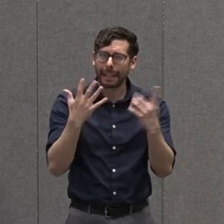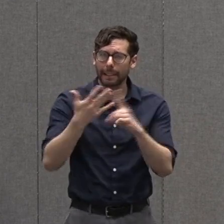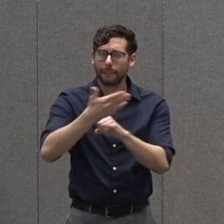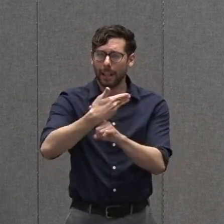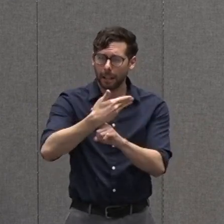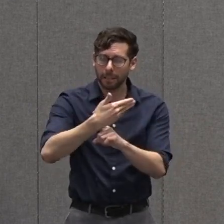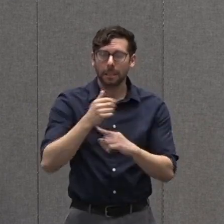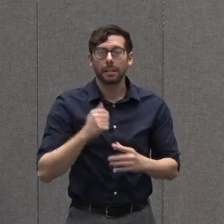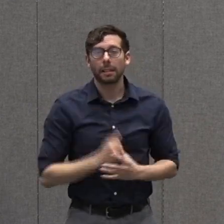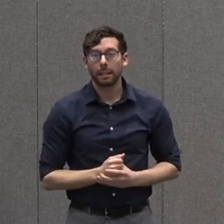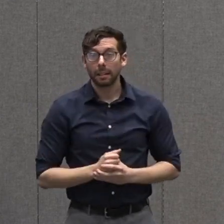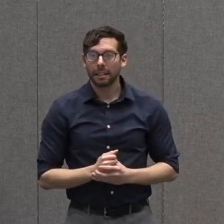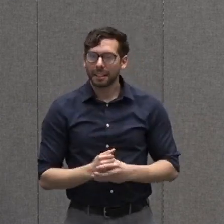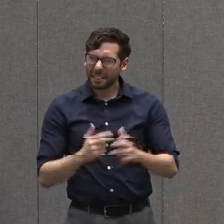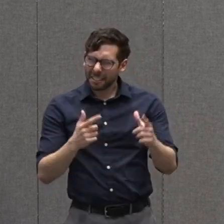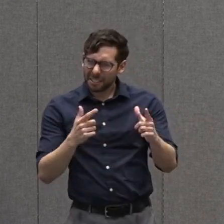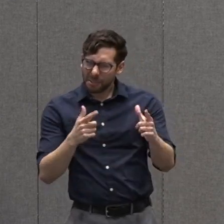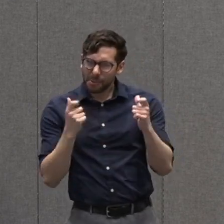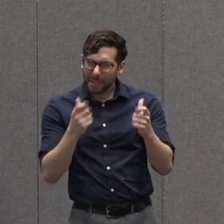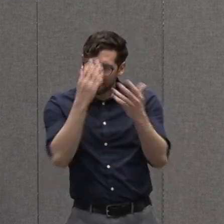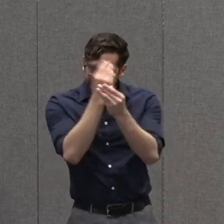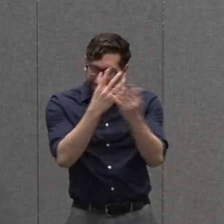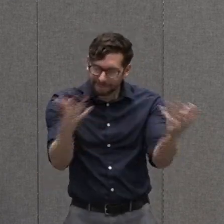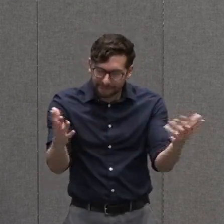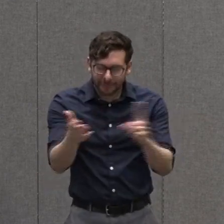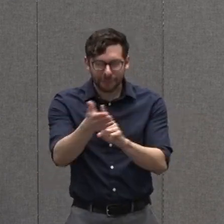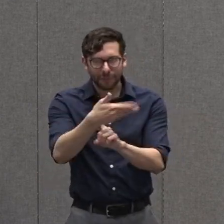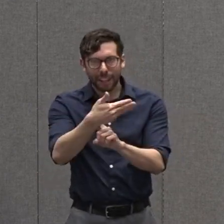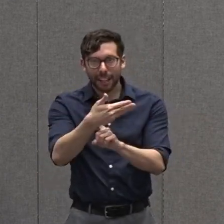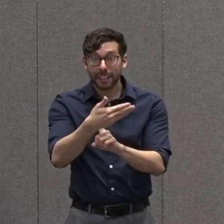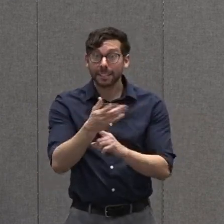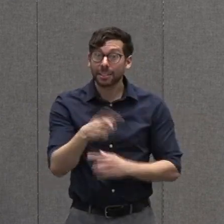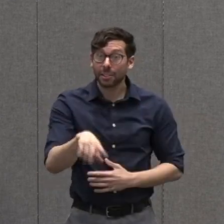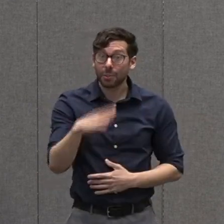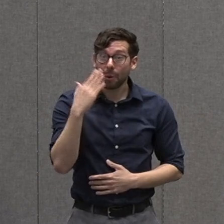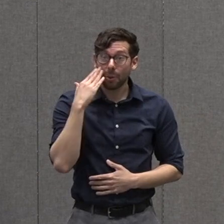a lot of kids don't know that our American flag has a name.